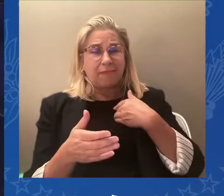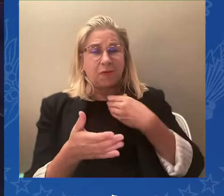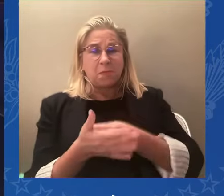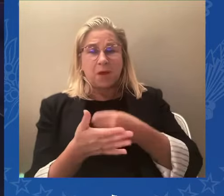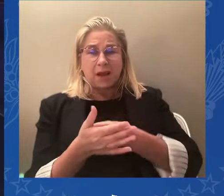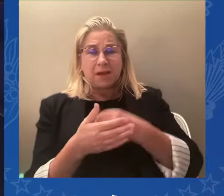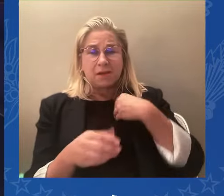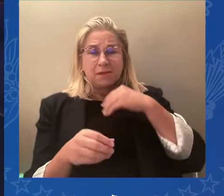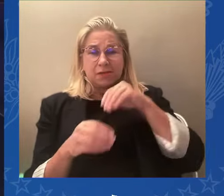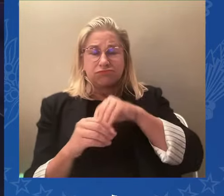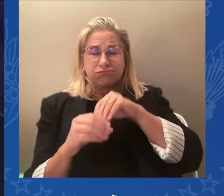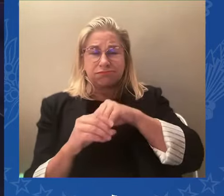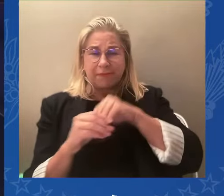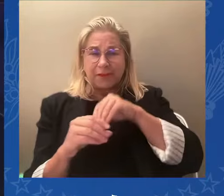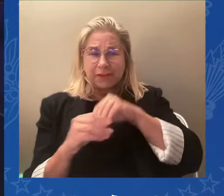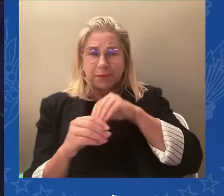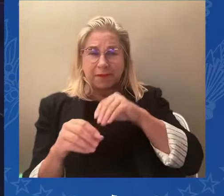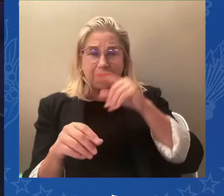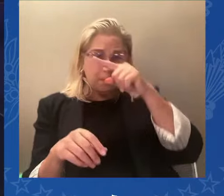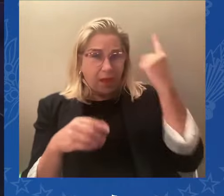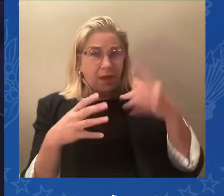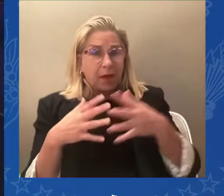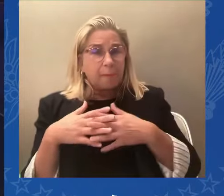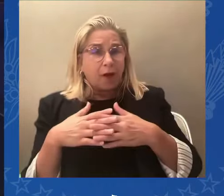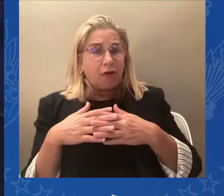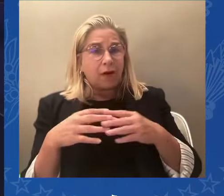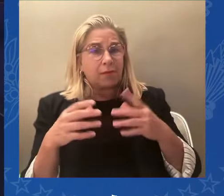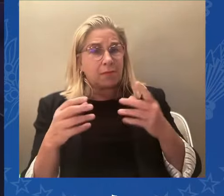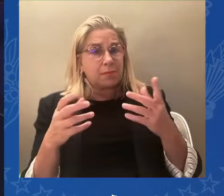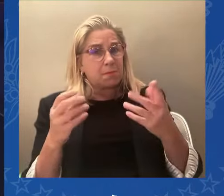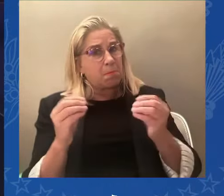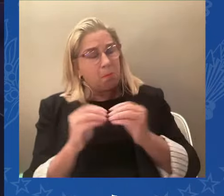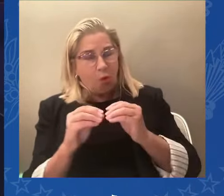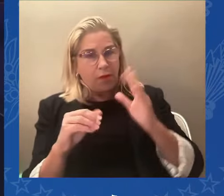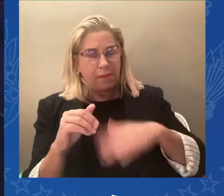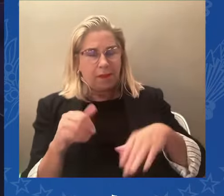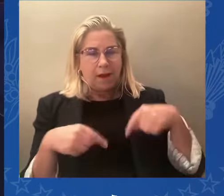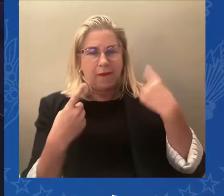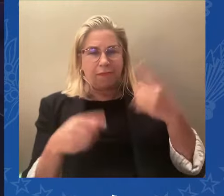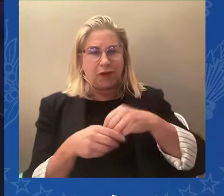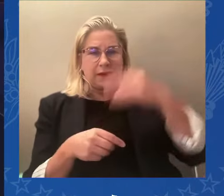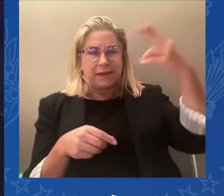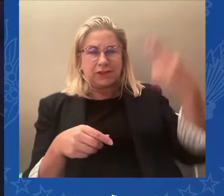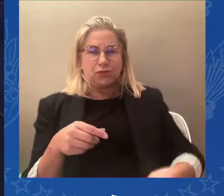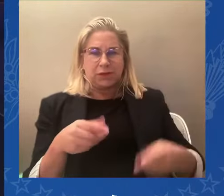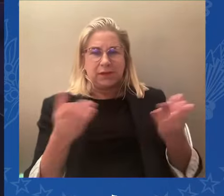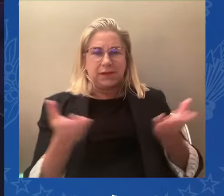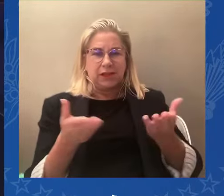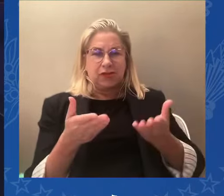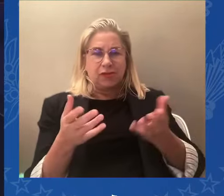There are old ghosts in new garments trying to seize your power and extremists